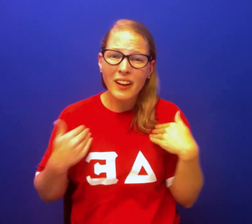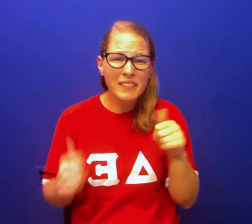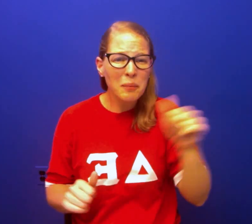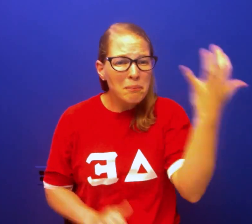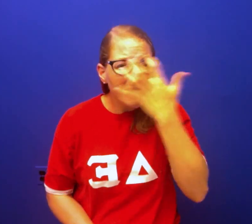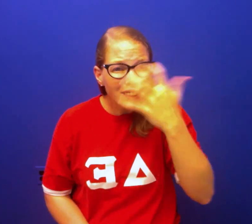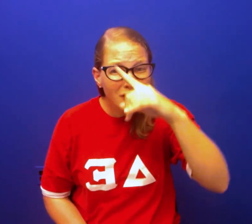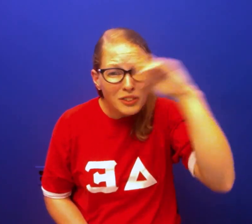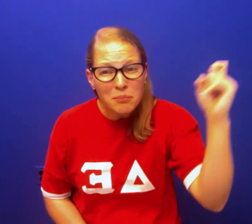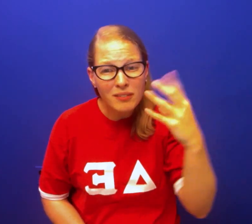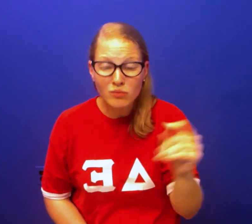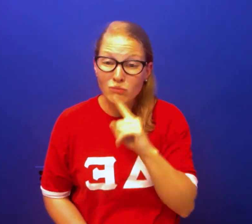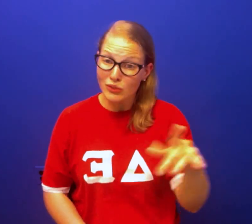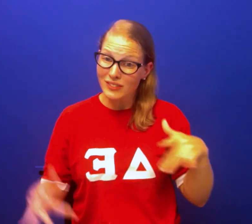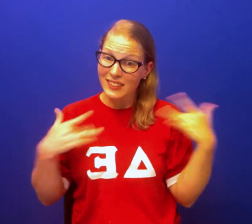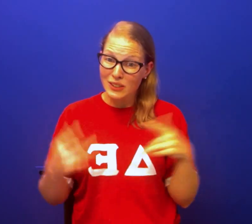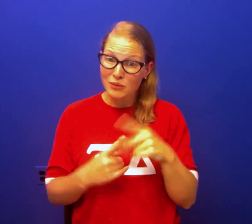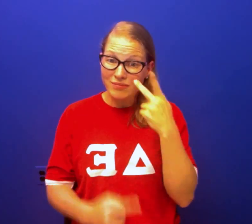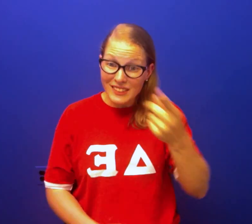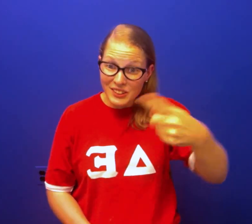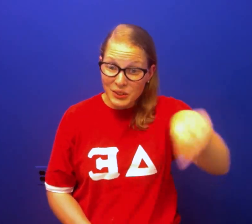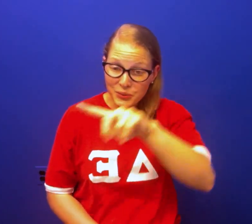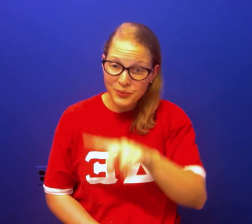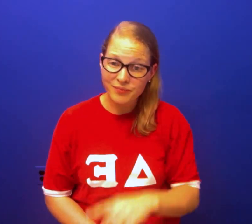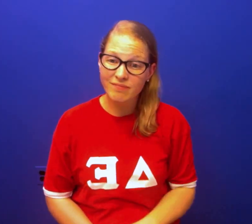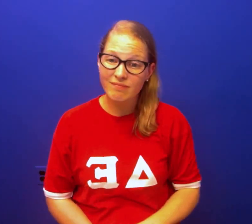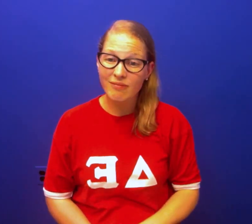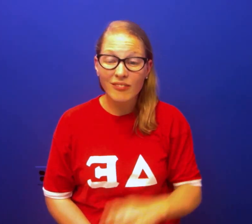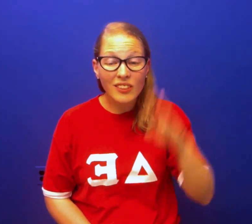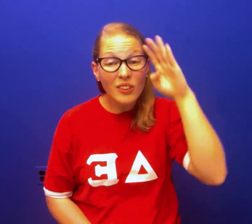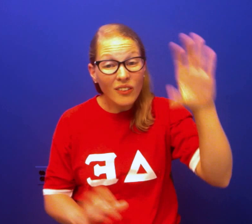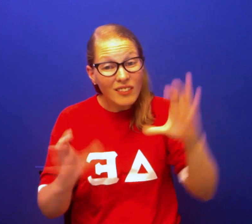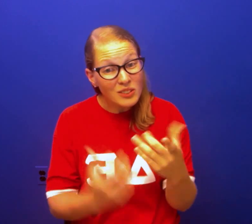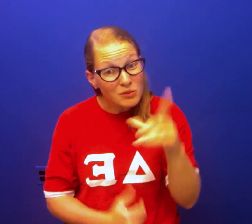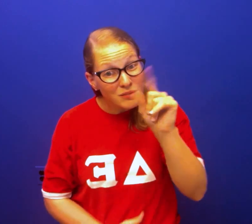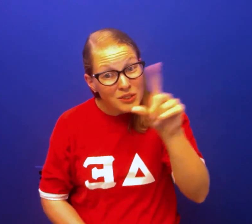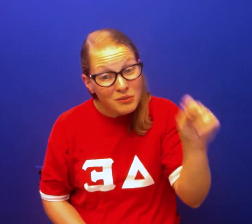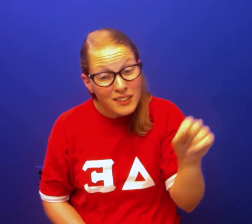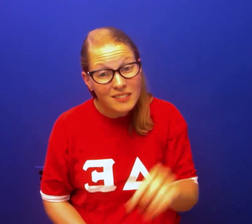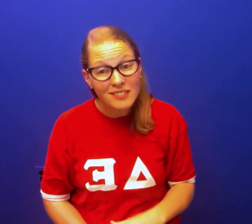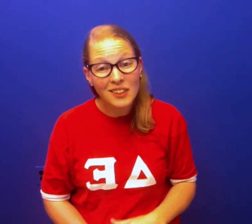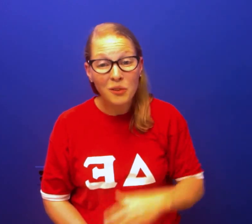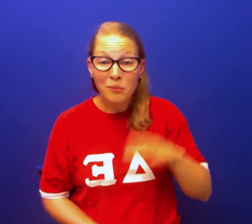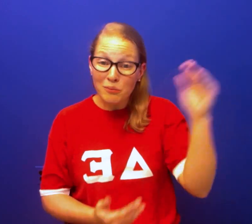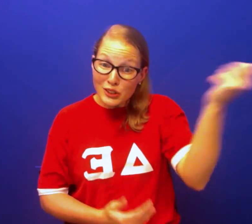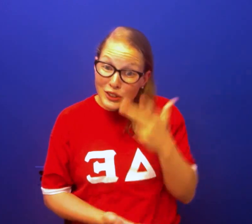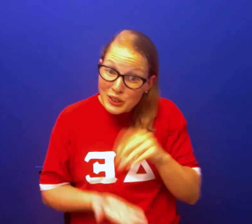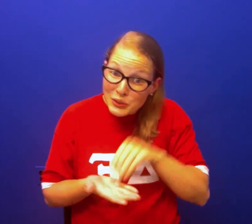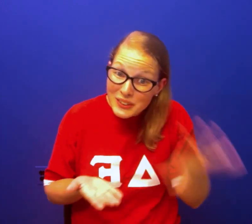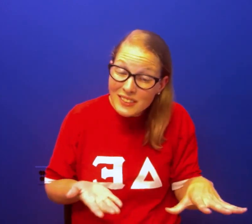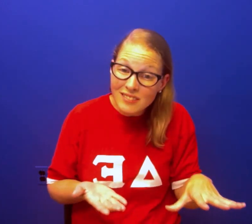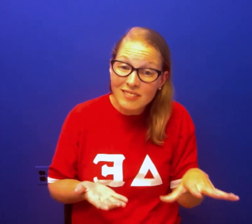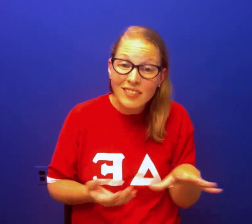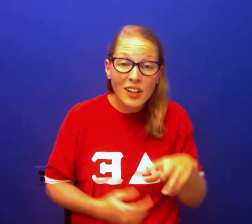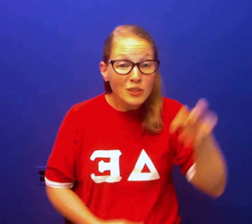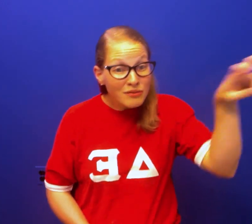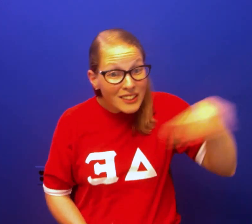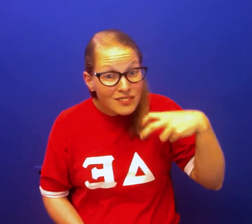amazing summer and are truly excited to see you all. Hello class of 2020, returning students, transfers,